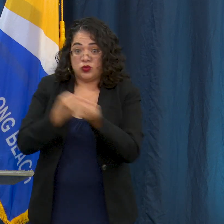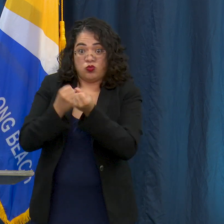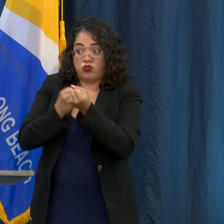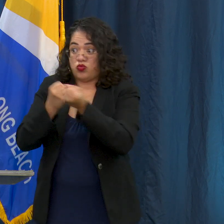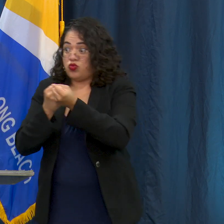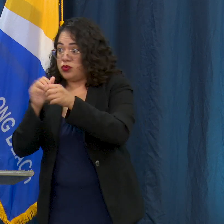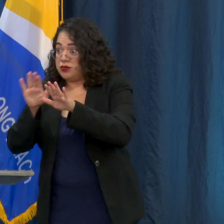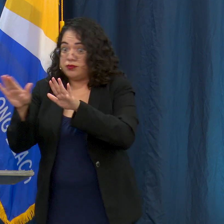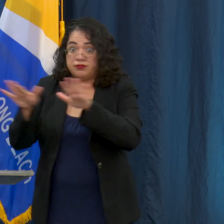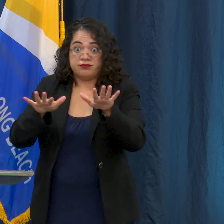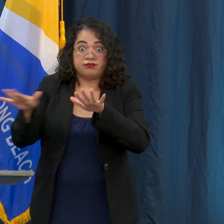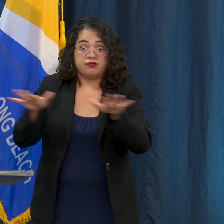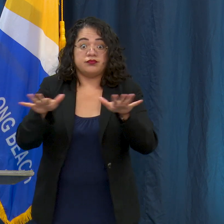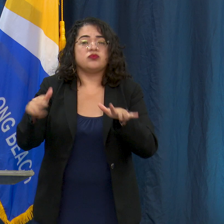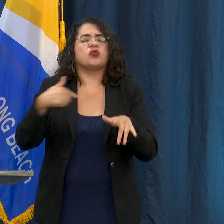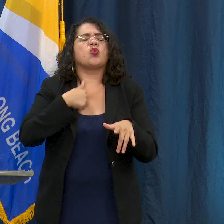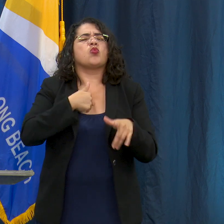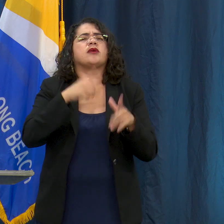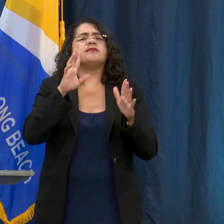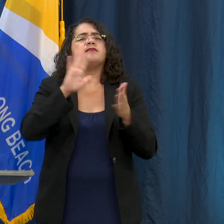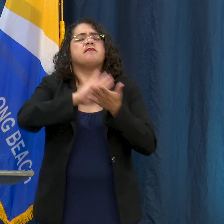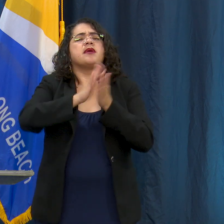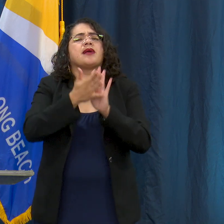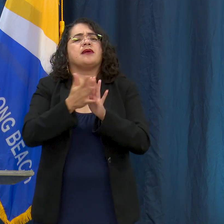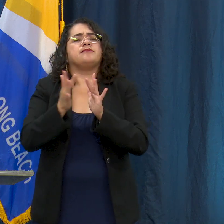we're really just a liaison with the skilled nursing facilities and other